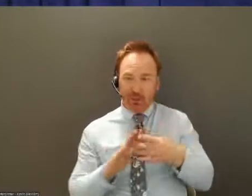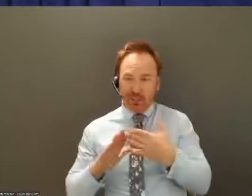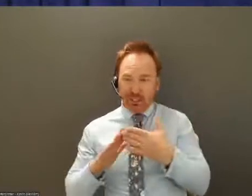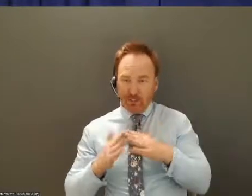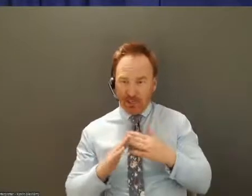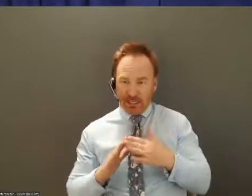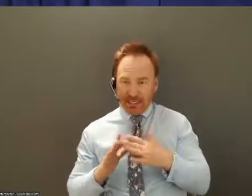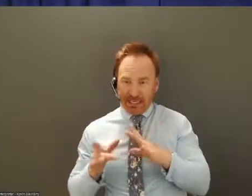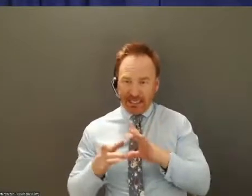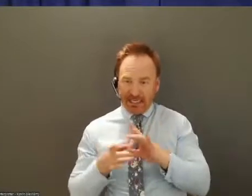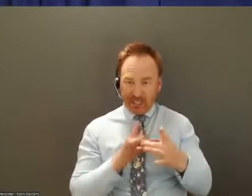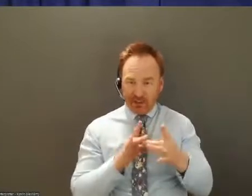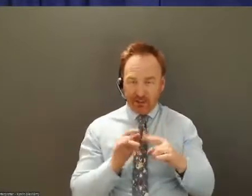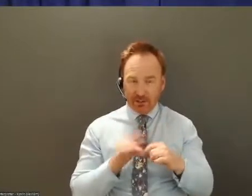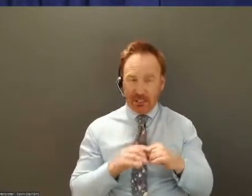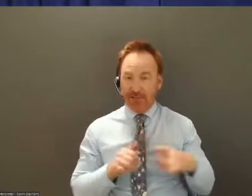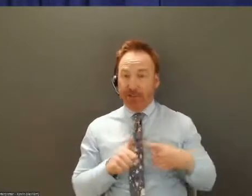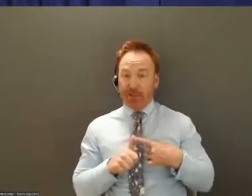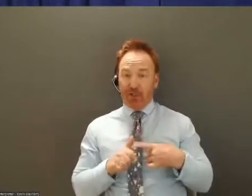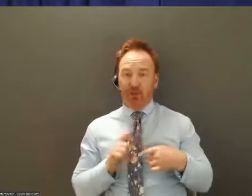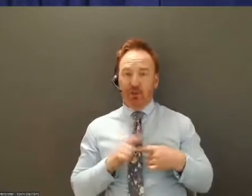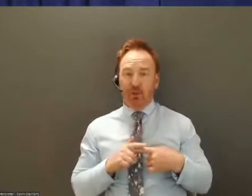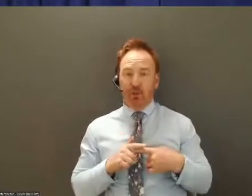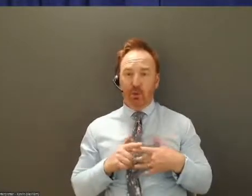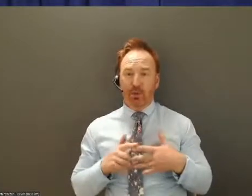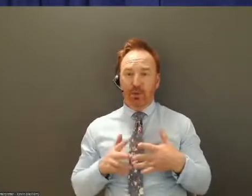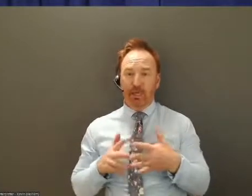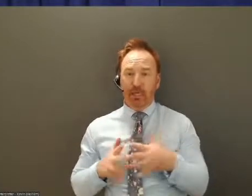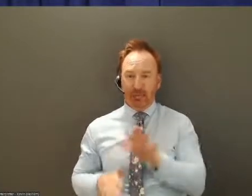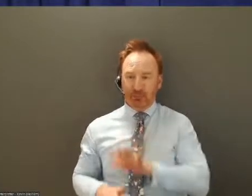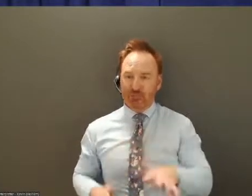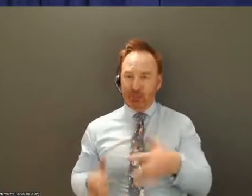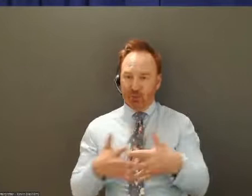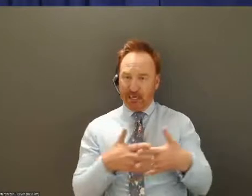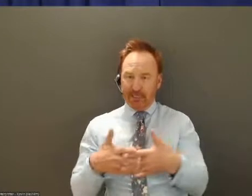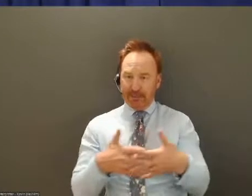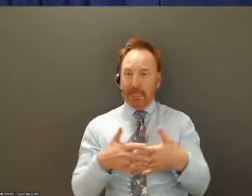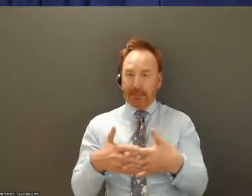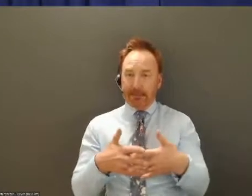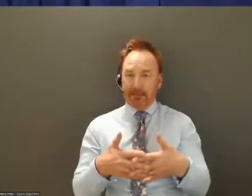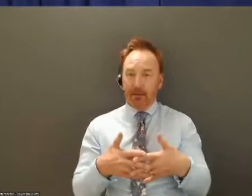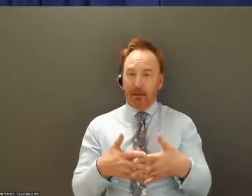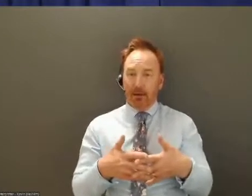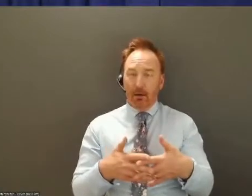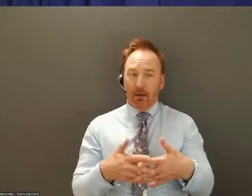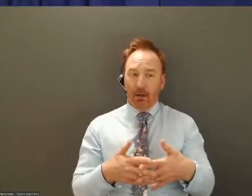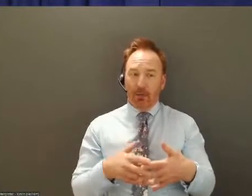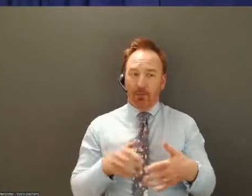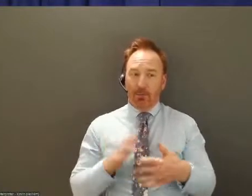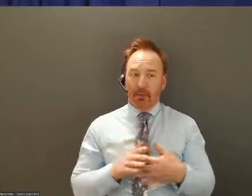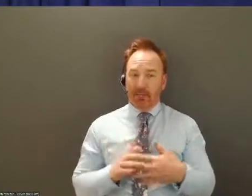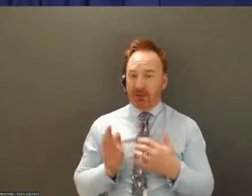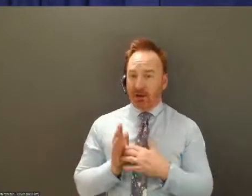probably sometime around Victoria Jay long weekend.